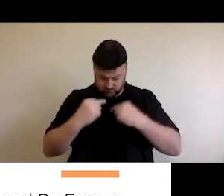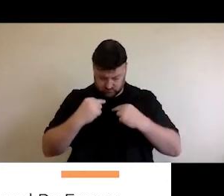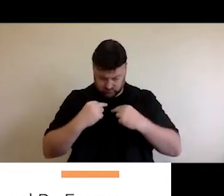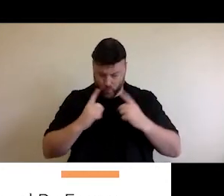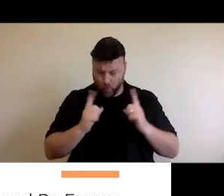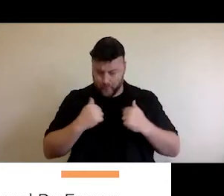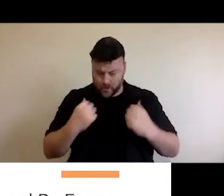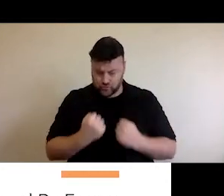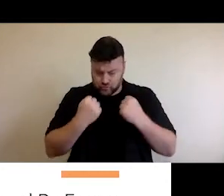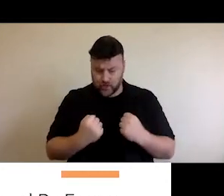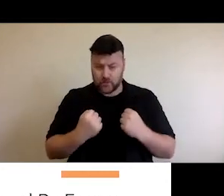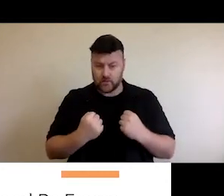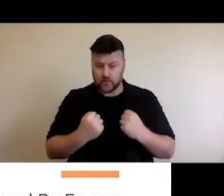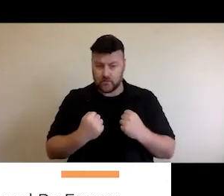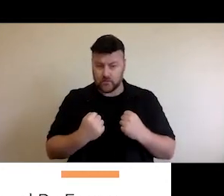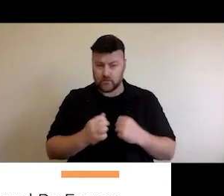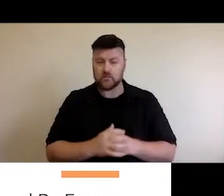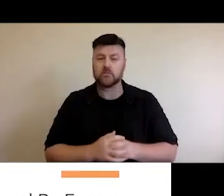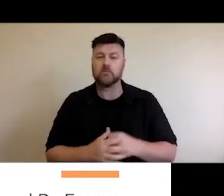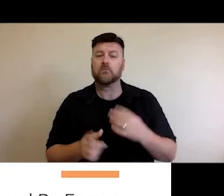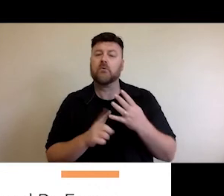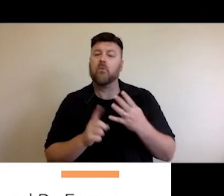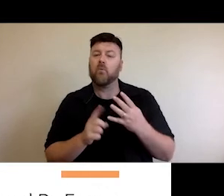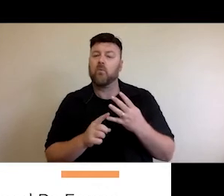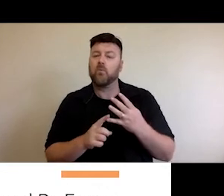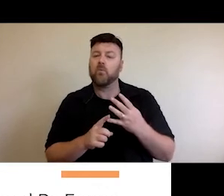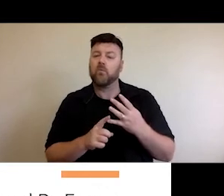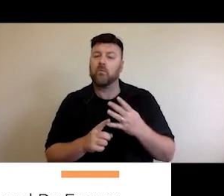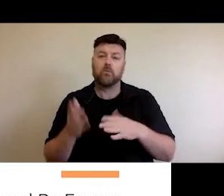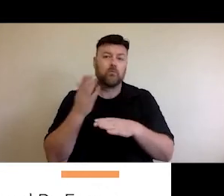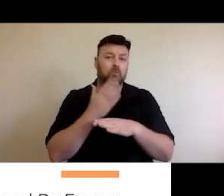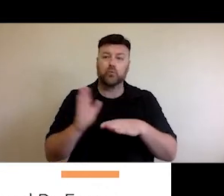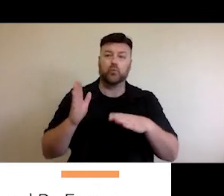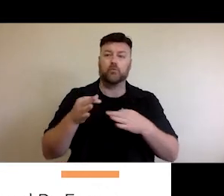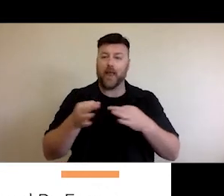The fourth step is then refreshing our plan. You'll notice that we don't dive into plan in steps one,